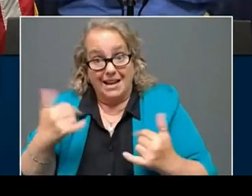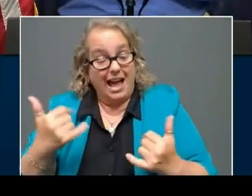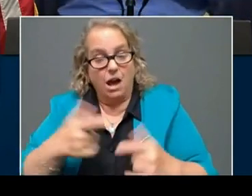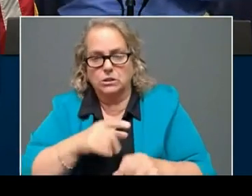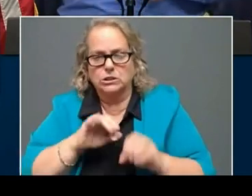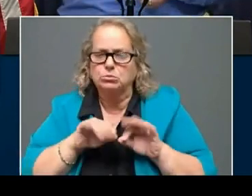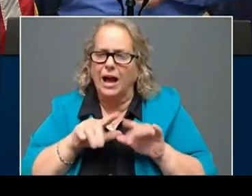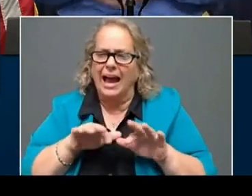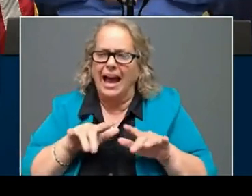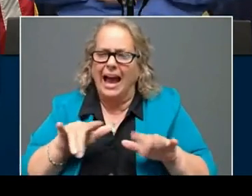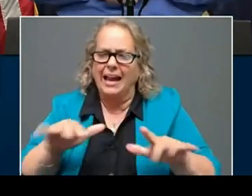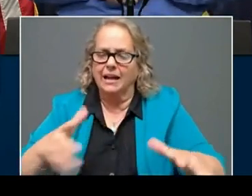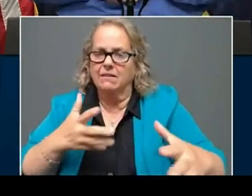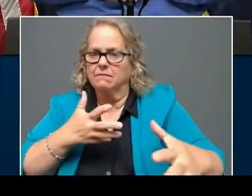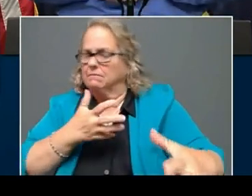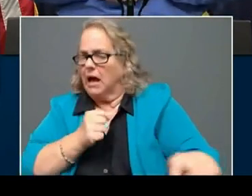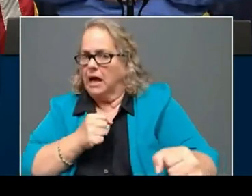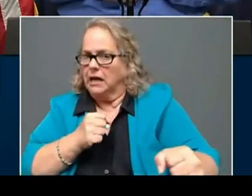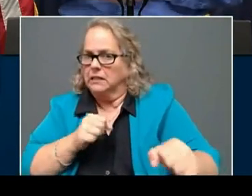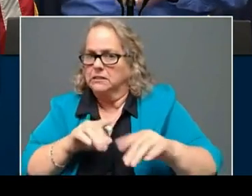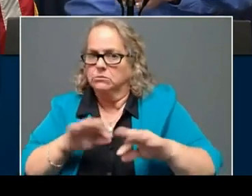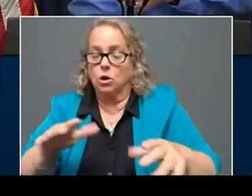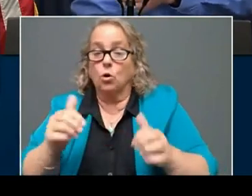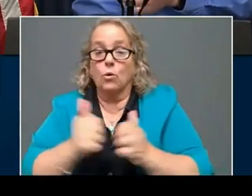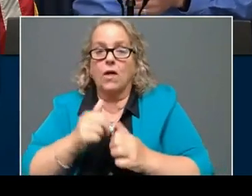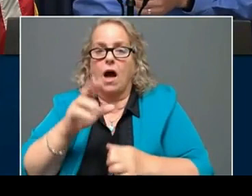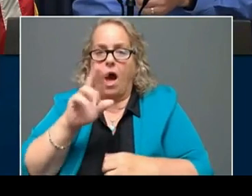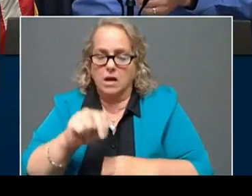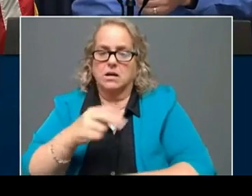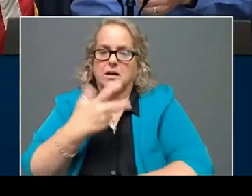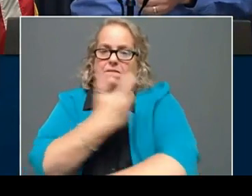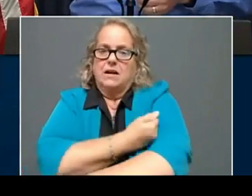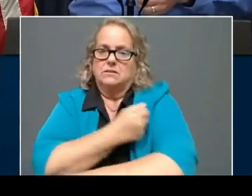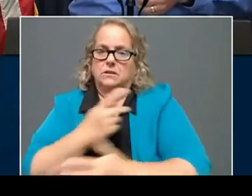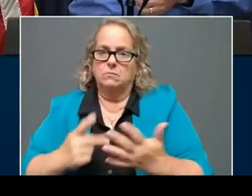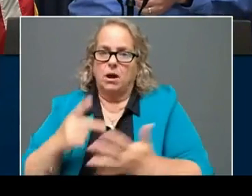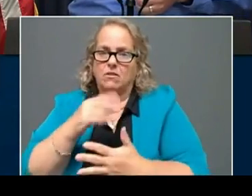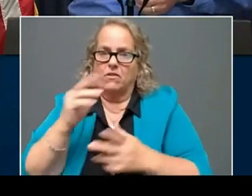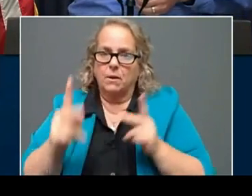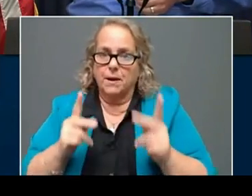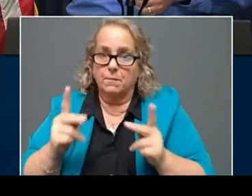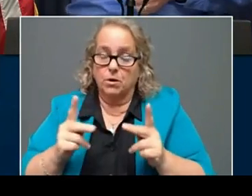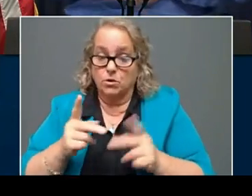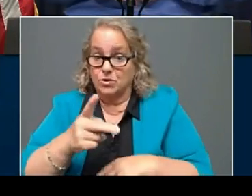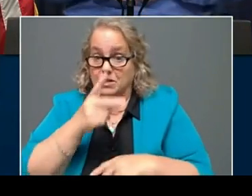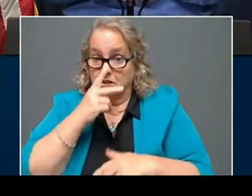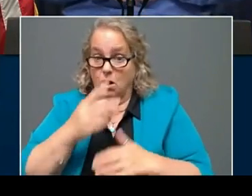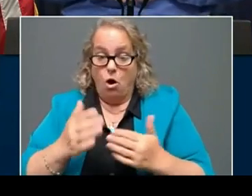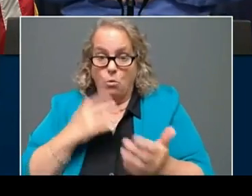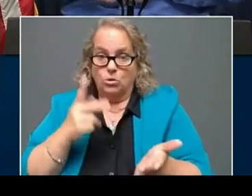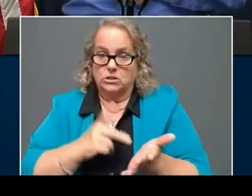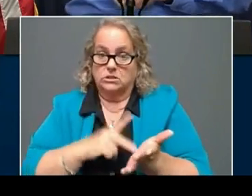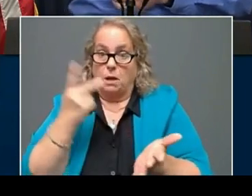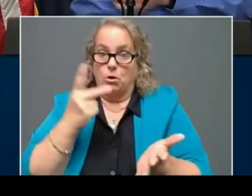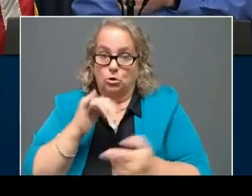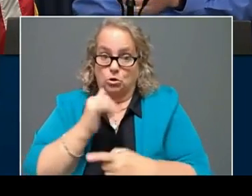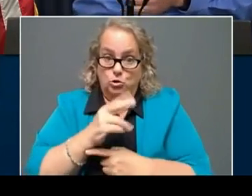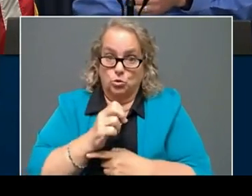Particularly in the unvaccinated population. And so you see an almost doubling from June to the first two weeks of July. And those gray bars from